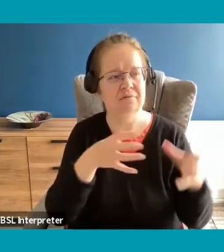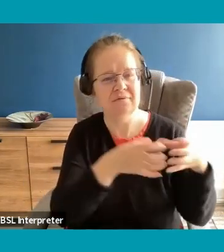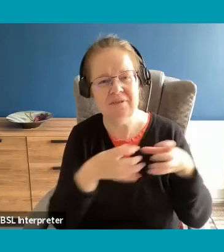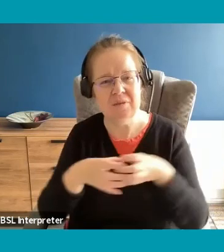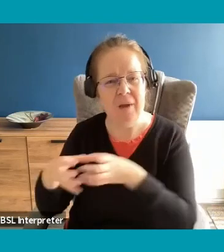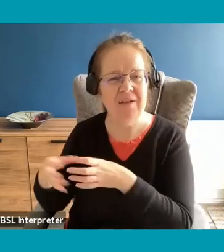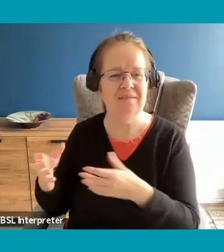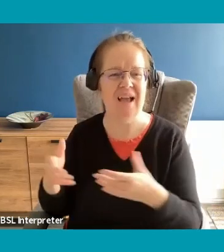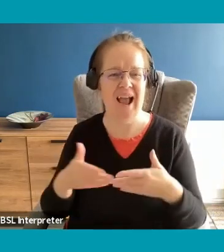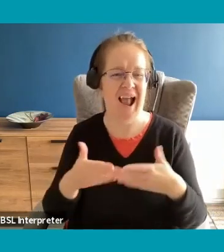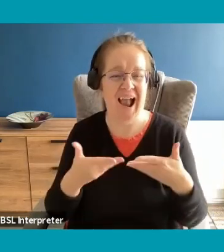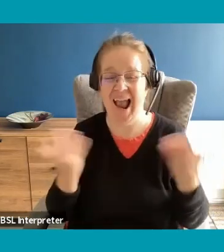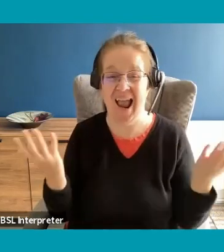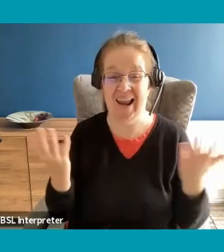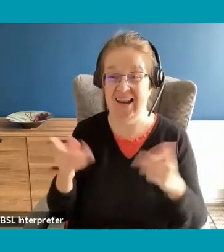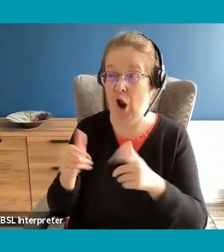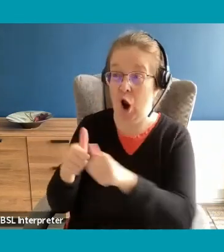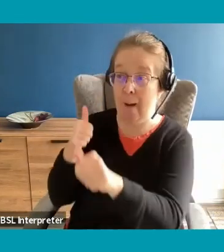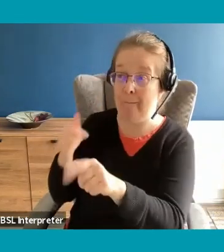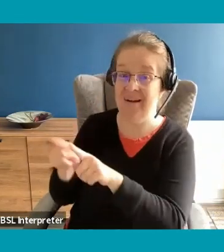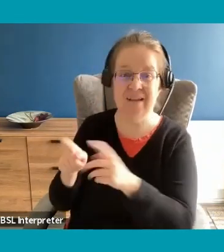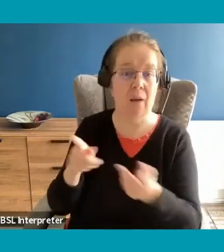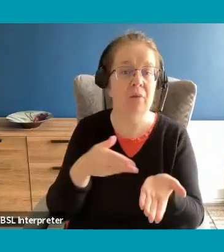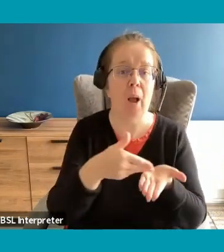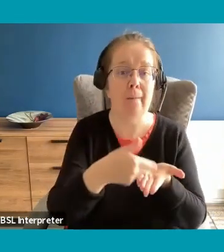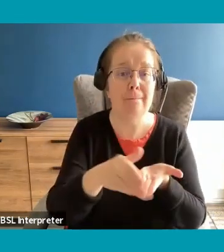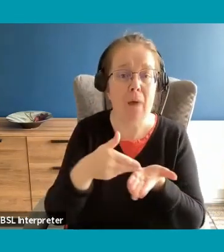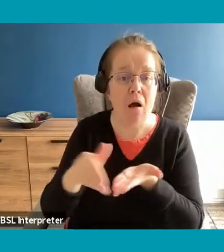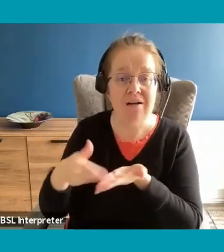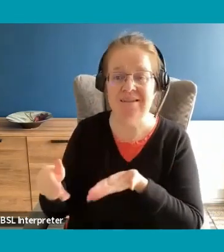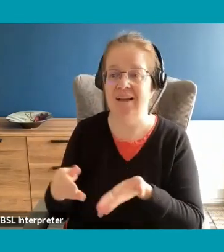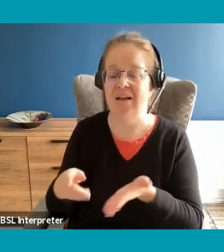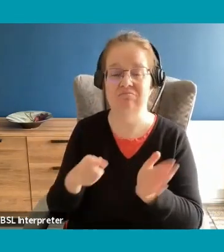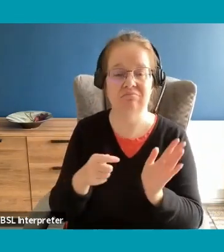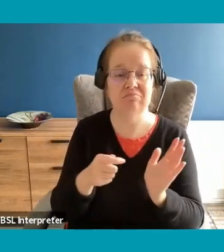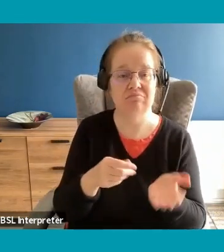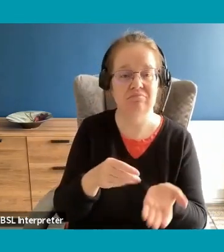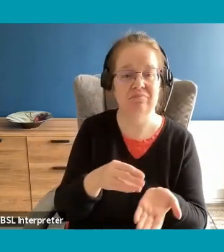to any at any company you know. Marketing, finance, and payroll,